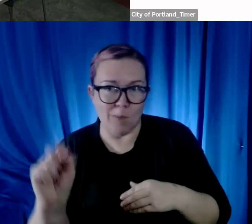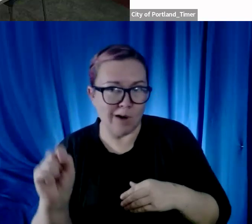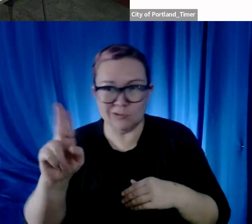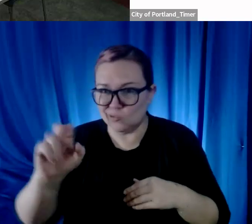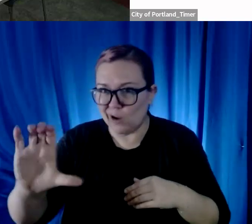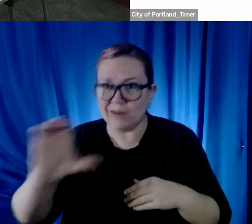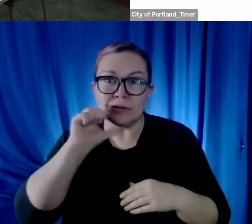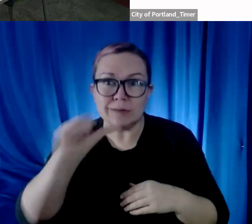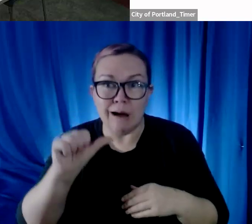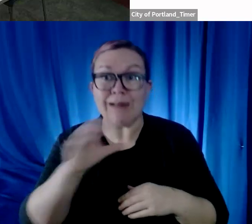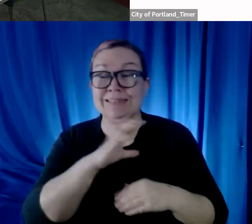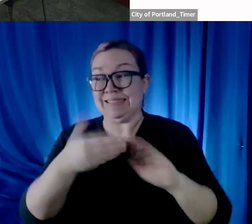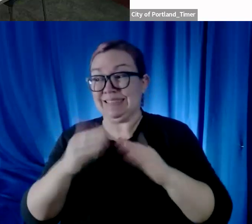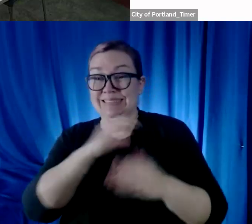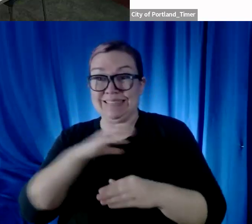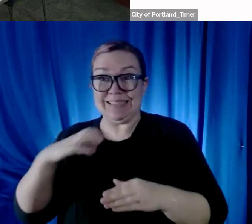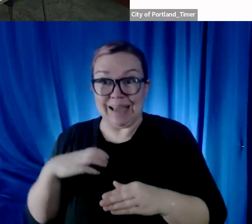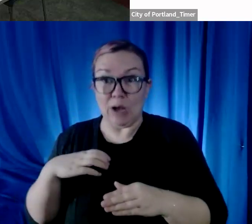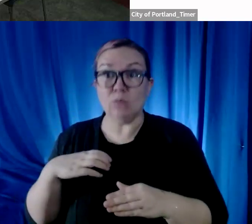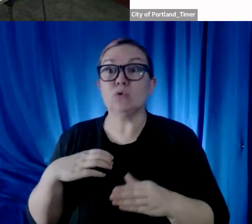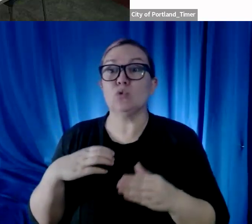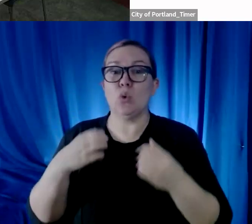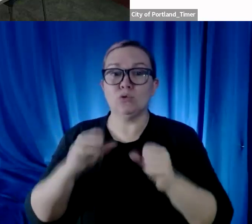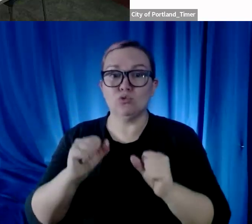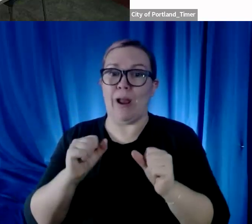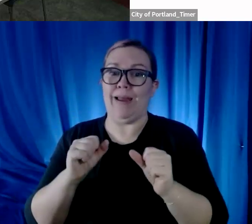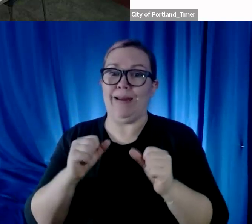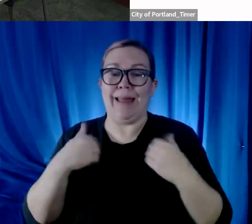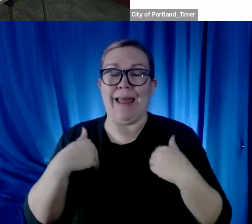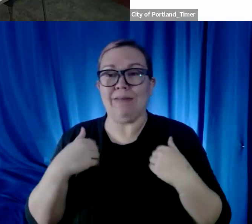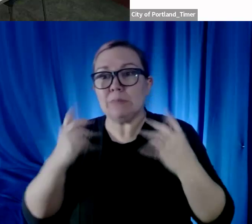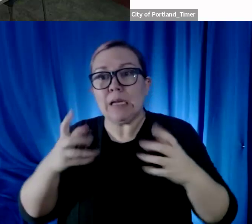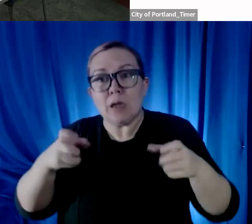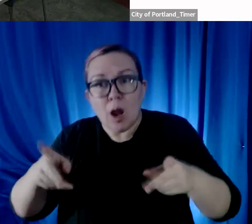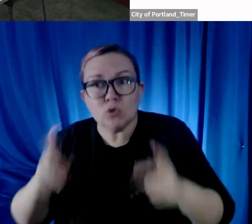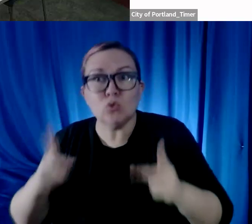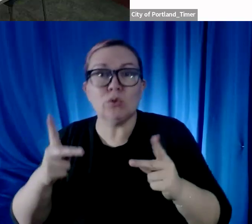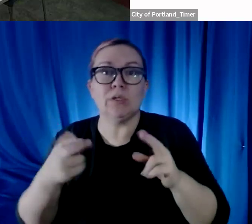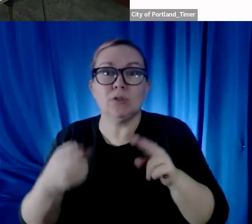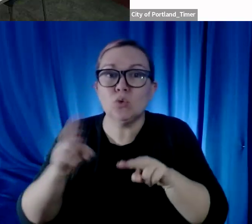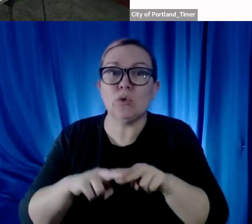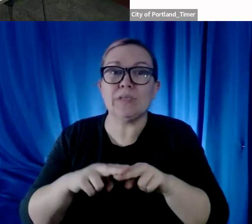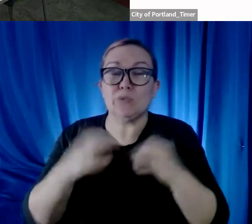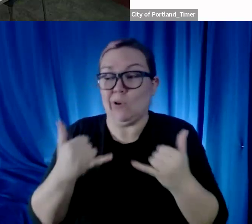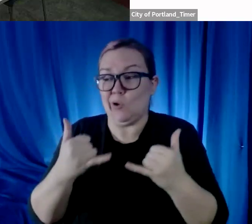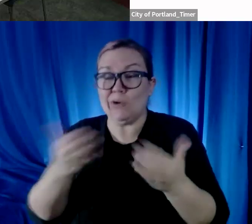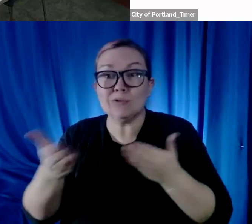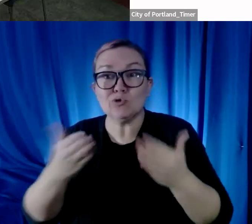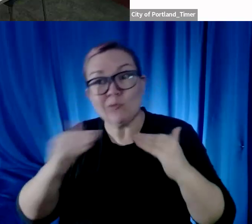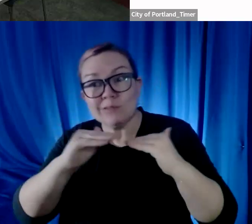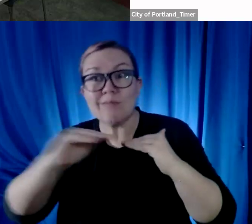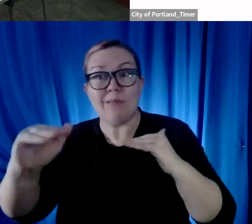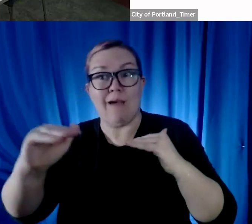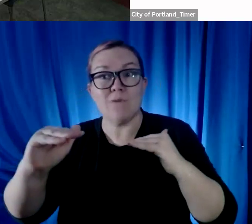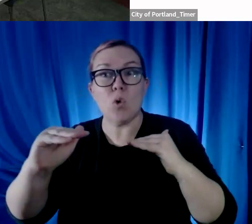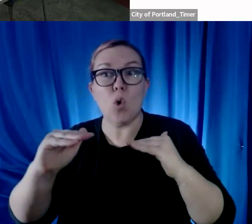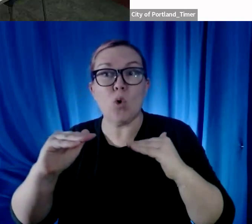And for City Council to refer the parks levy for renewal at the earliest possible opportunity to increase the levy rate so that current service levels so treasured by Portlanders can be maintained.